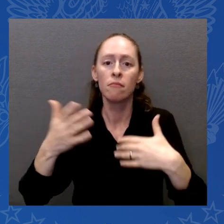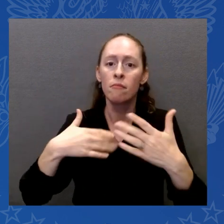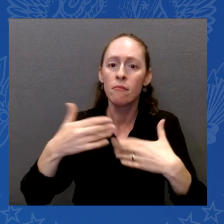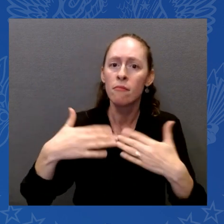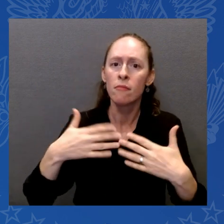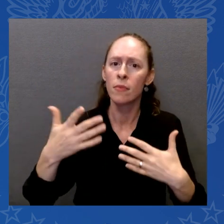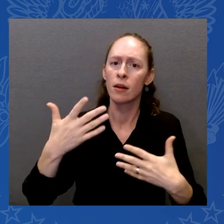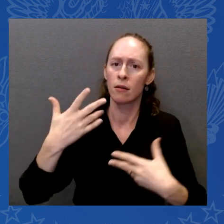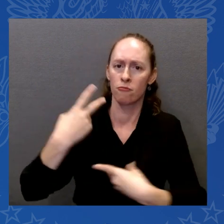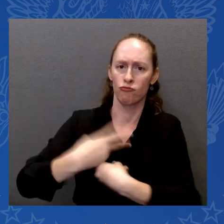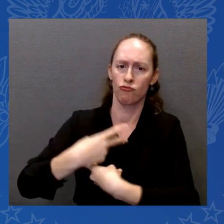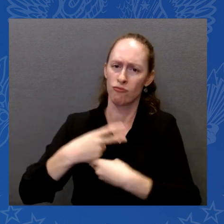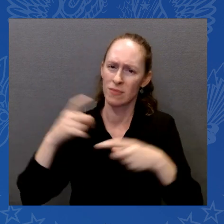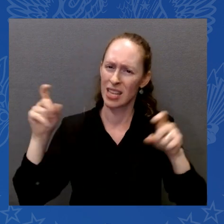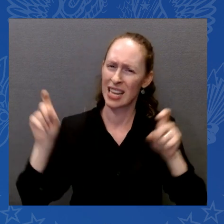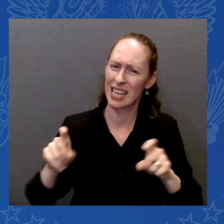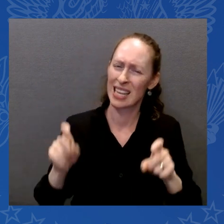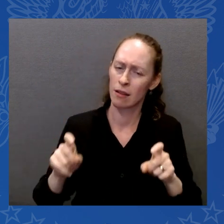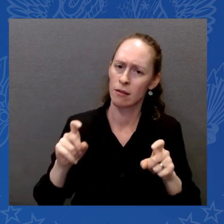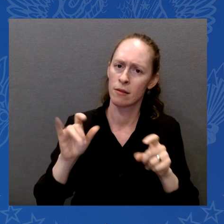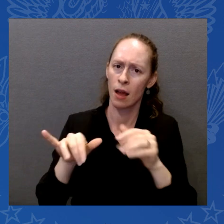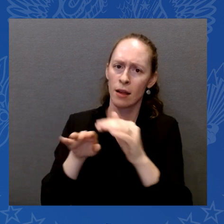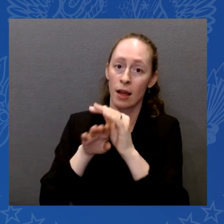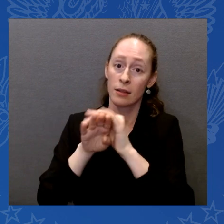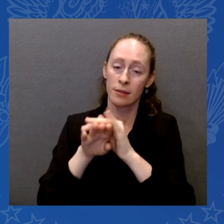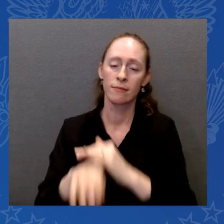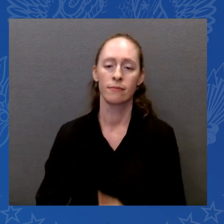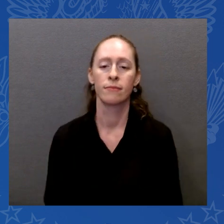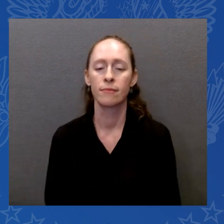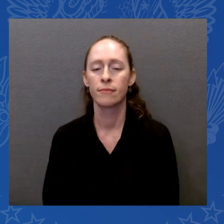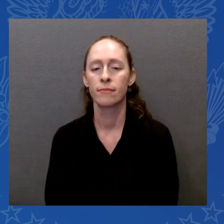grappling with new sweeping restrictions to their states.